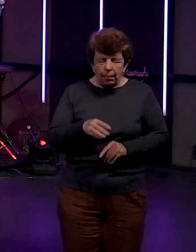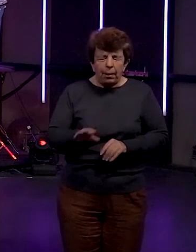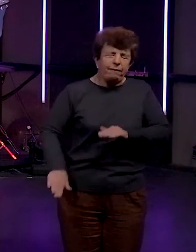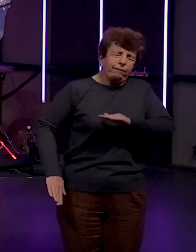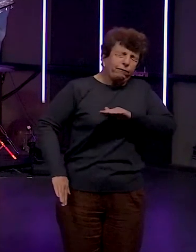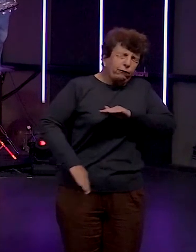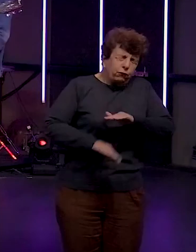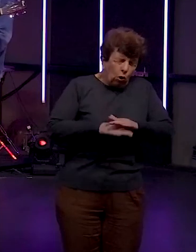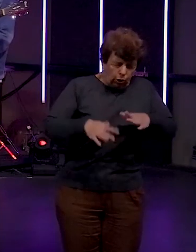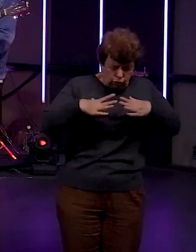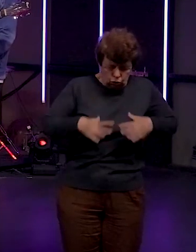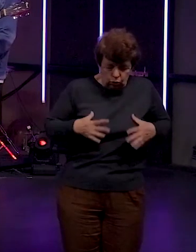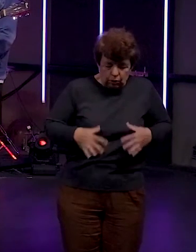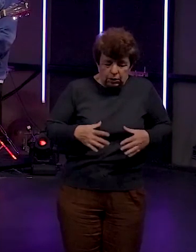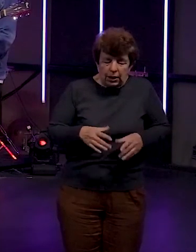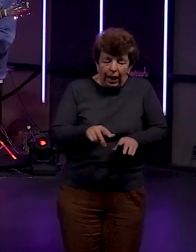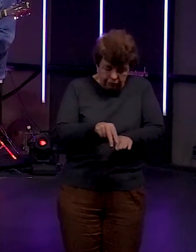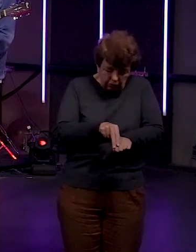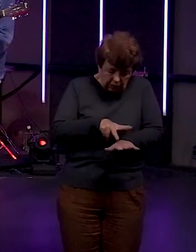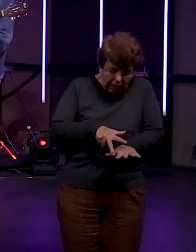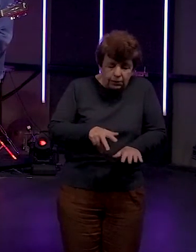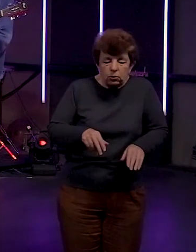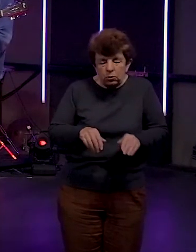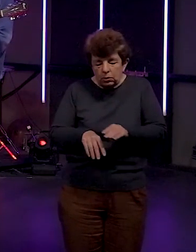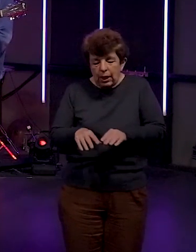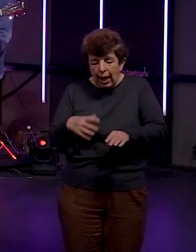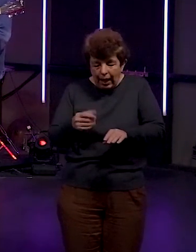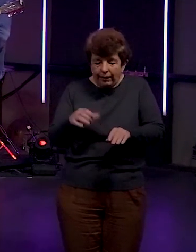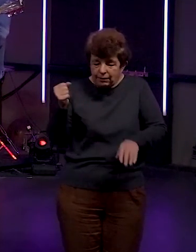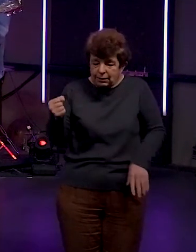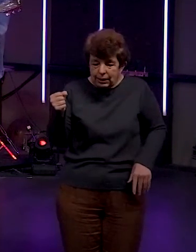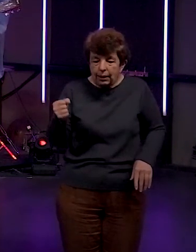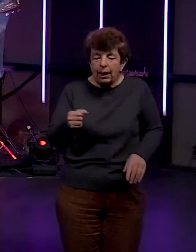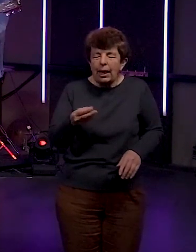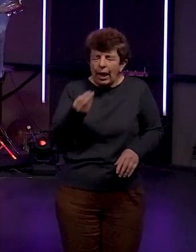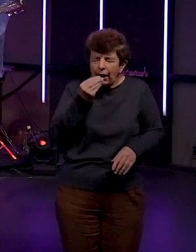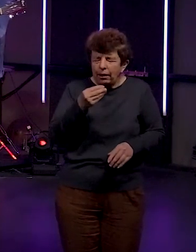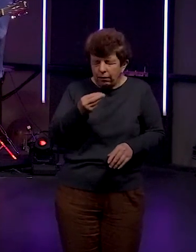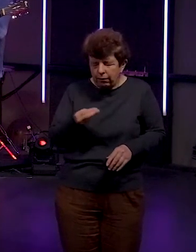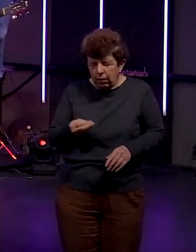wear your sandals and carry your stick in your hand eat the meal with urgency